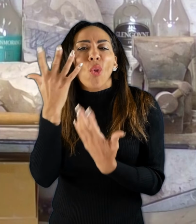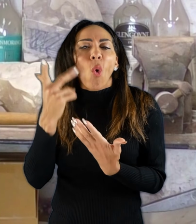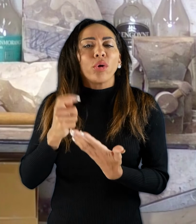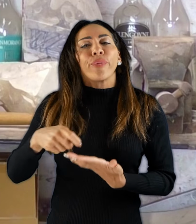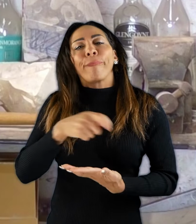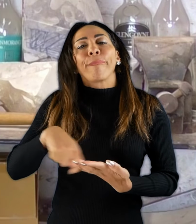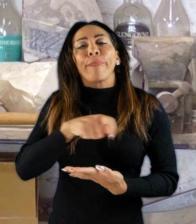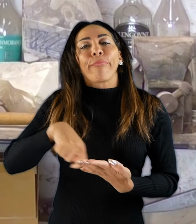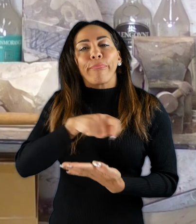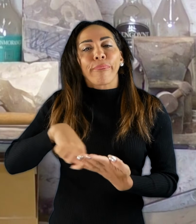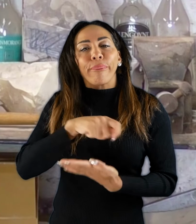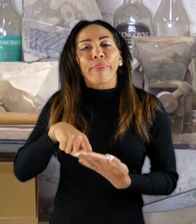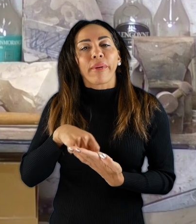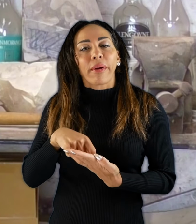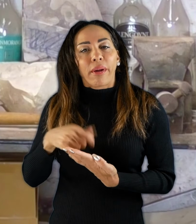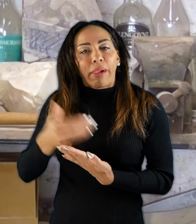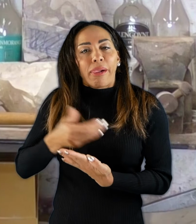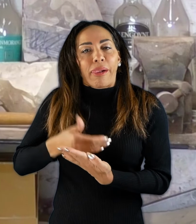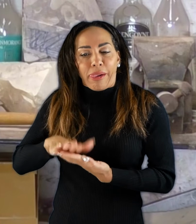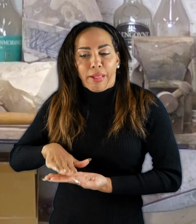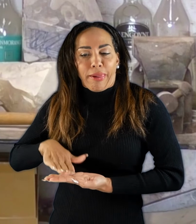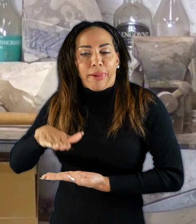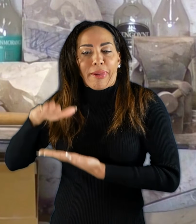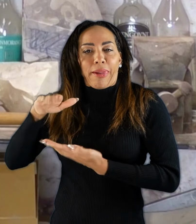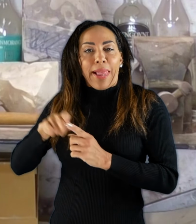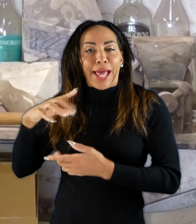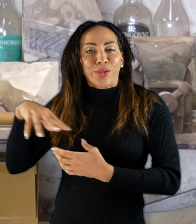And you sort of store it up, you know, like a squirrel storing up all these ideas.